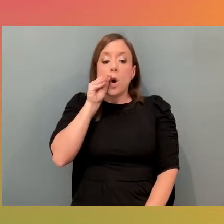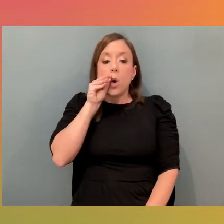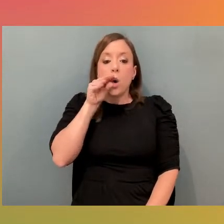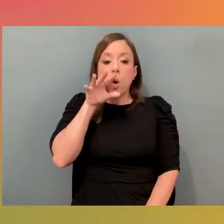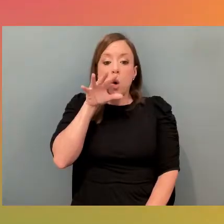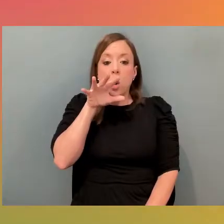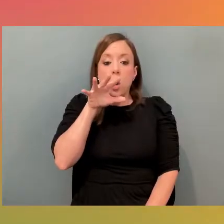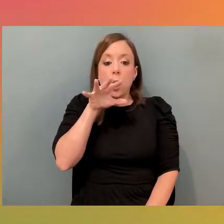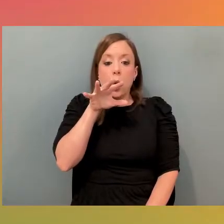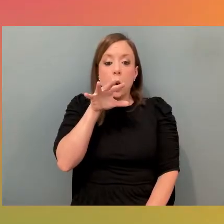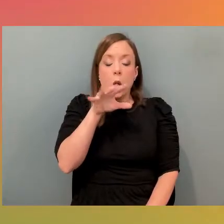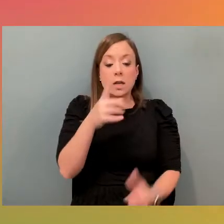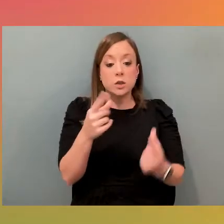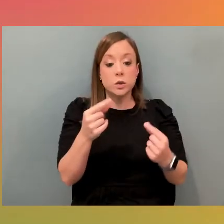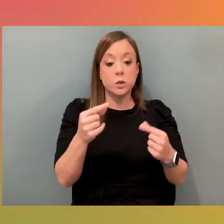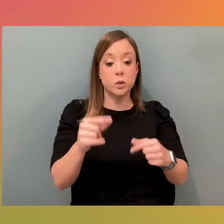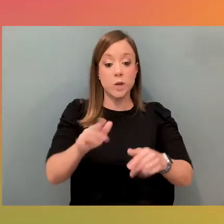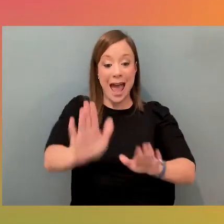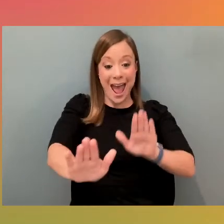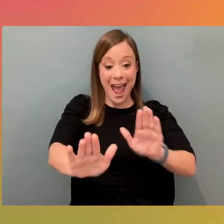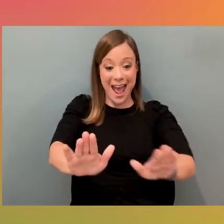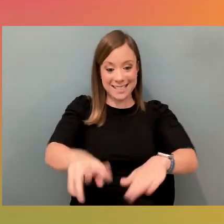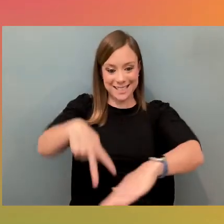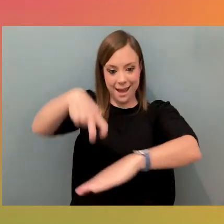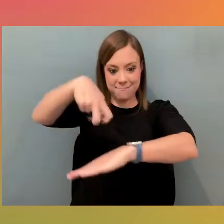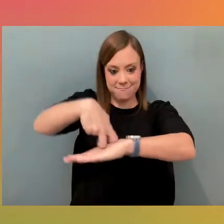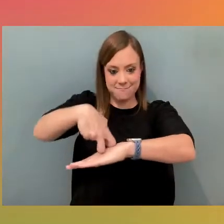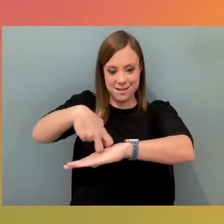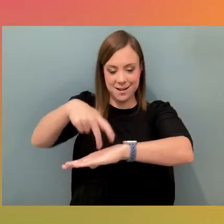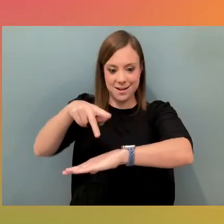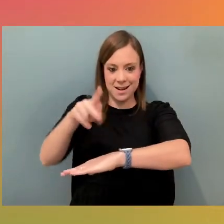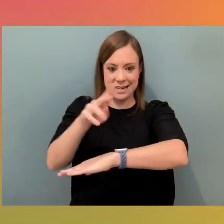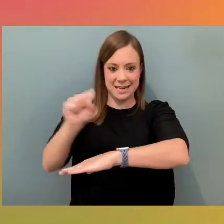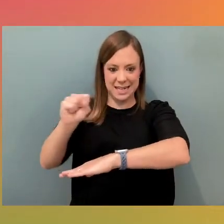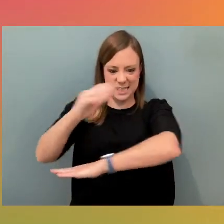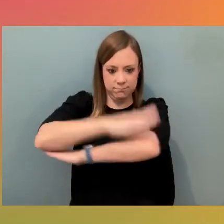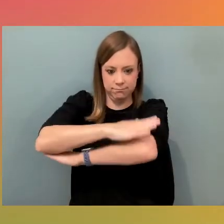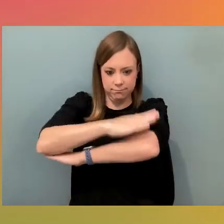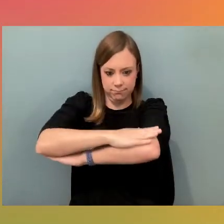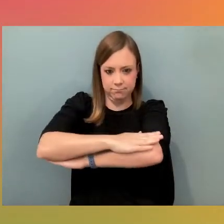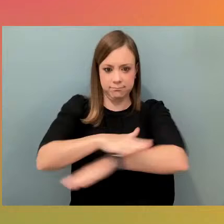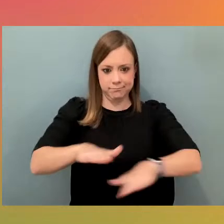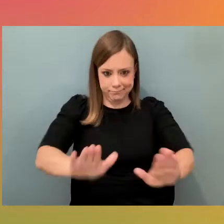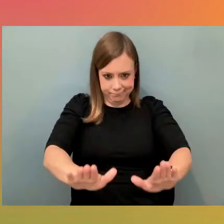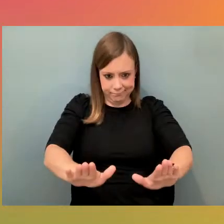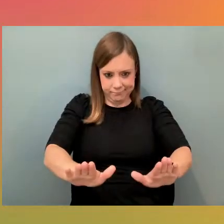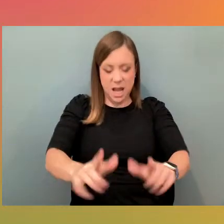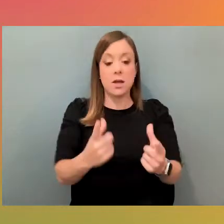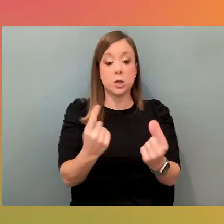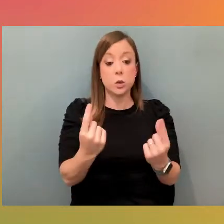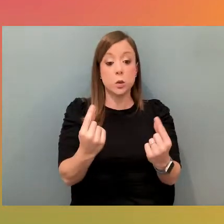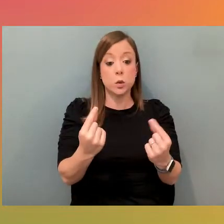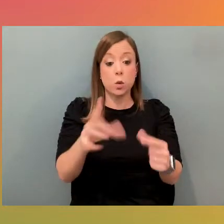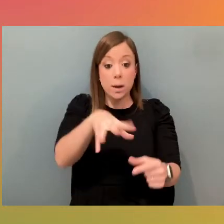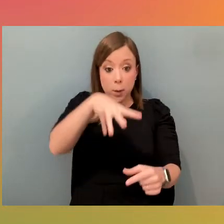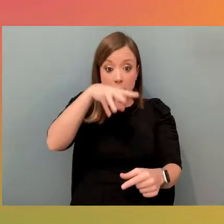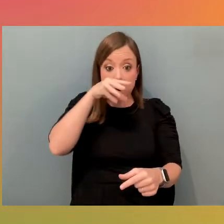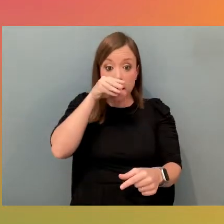TAKE A FULL BREATH IN. AND AS YOU EXHALE, COME FORWARD ONTO HANDS AND KNEES.